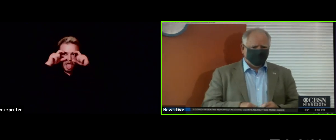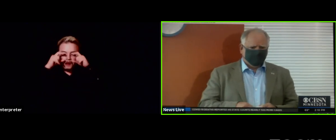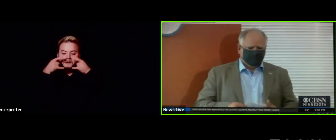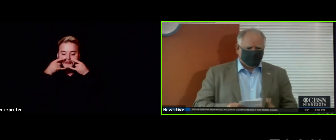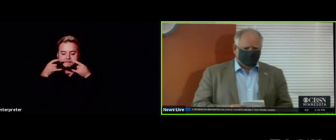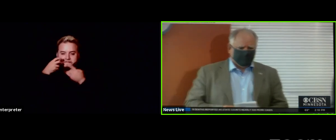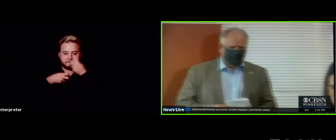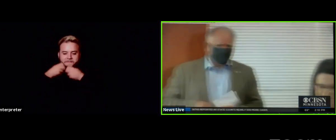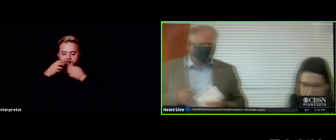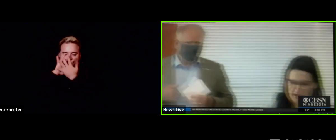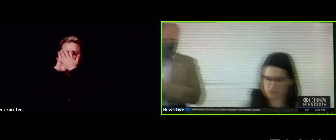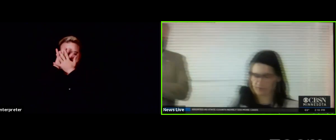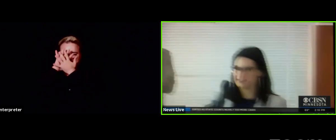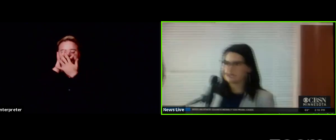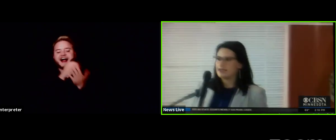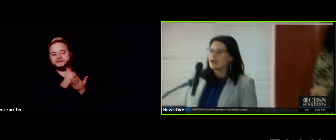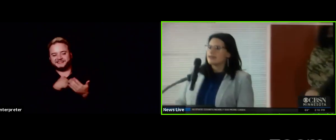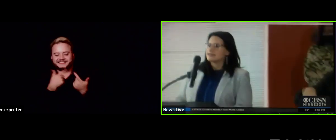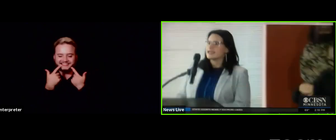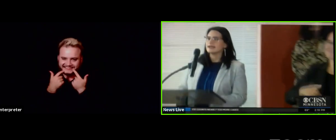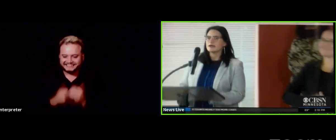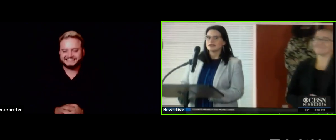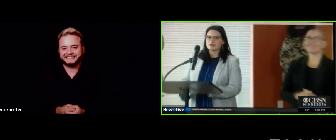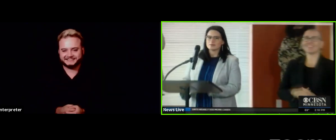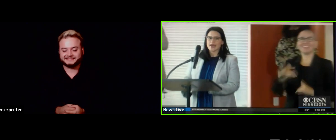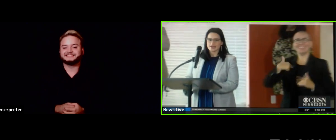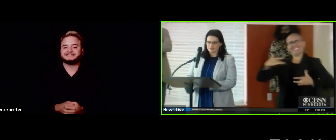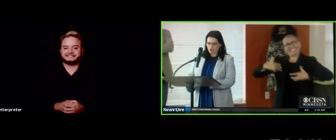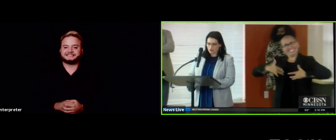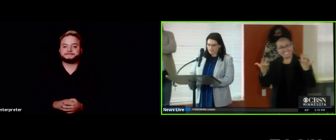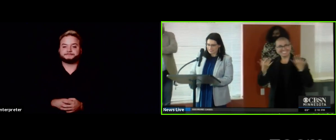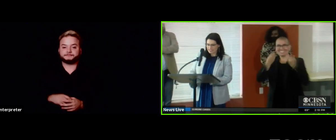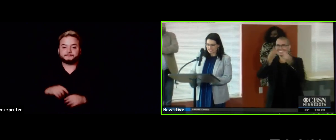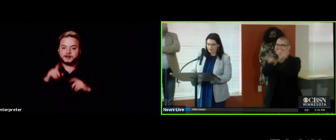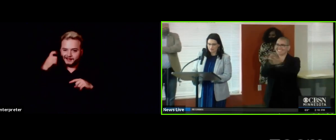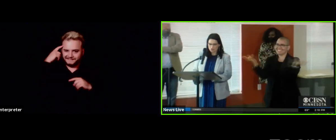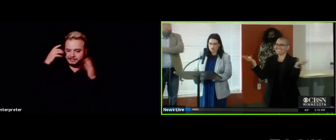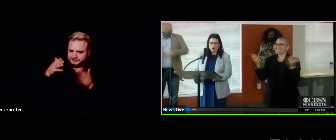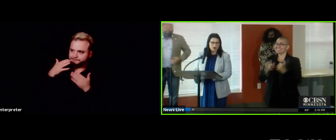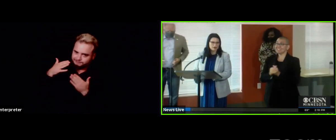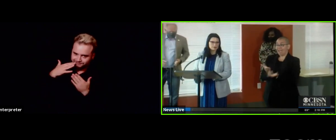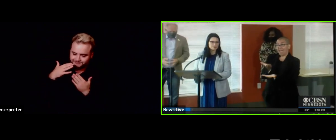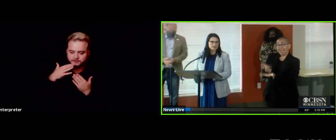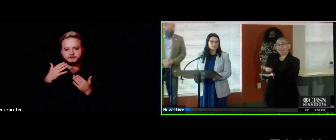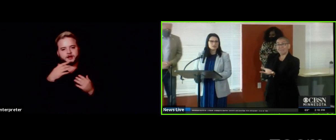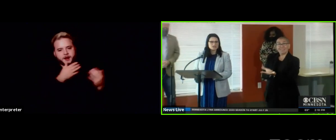As we're making this announcement, the economic impacts of COVID-19 have struck hard especially